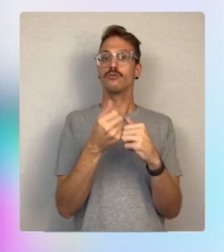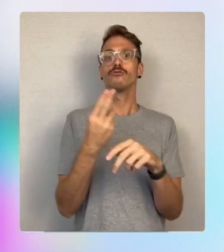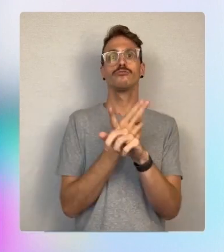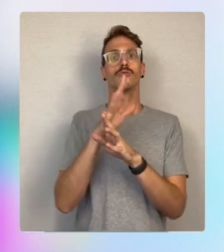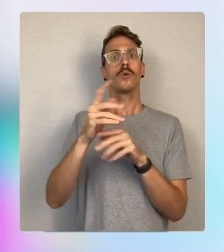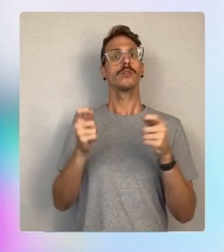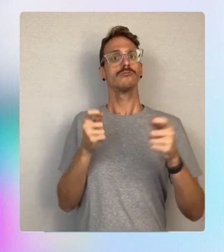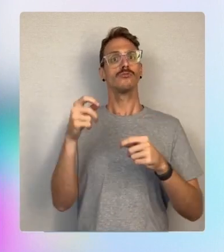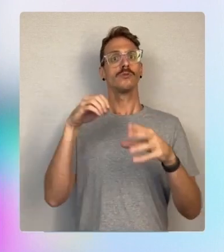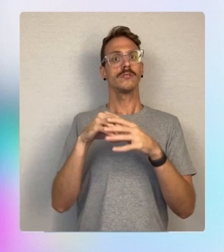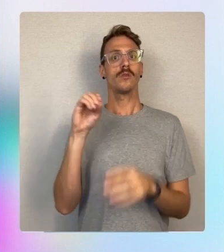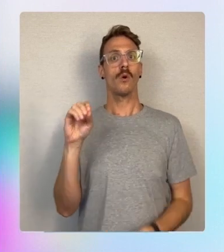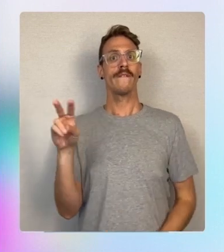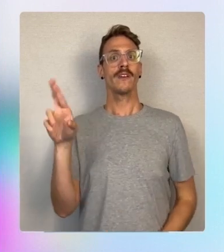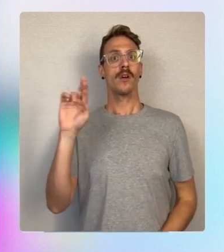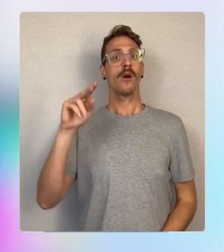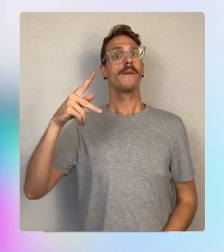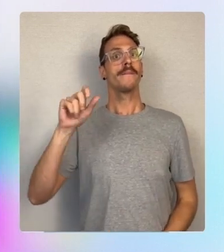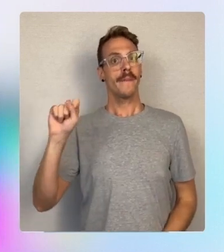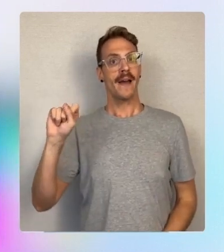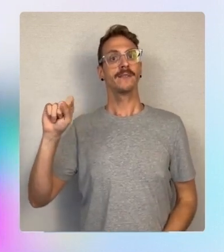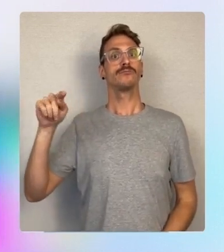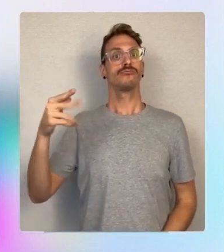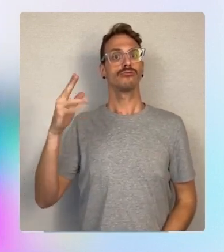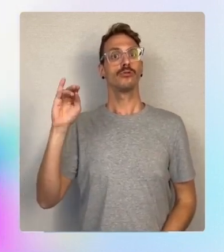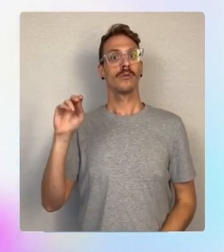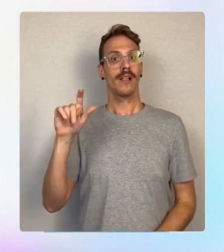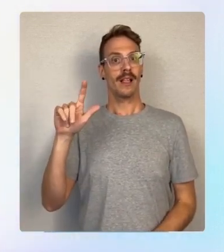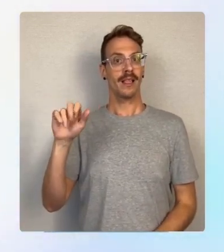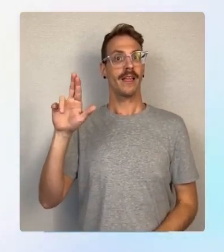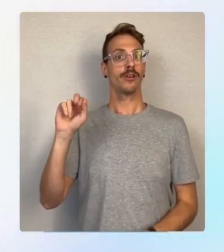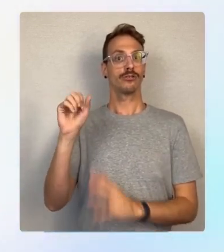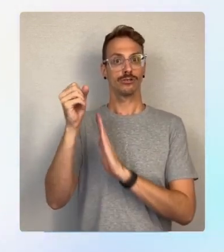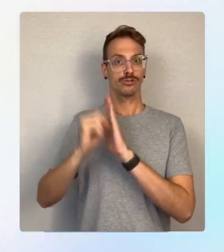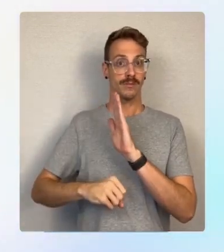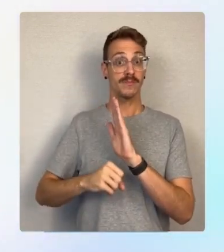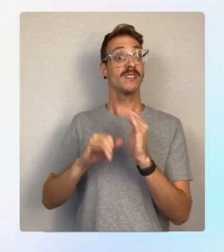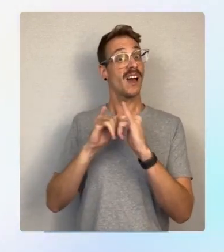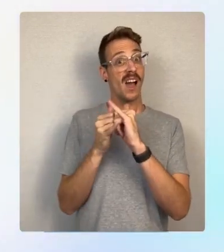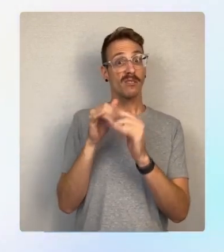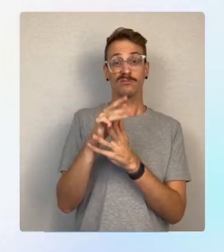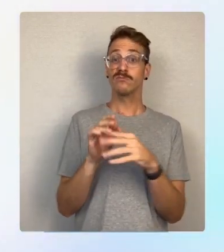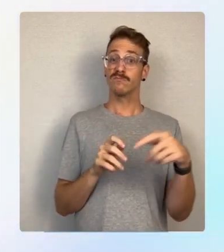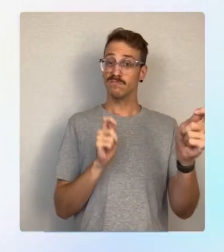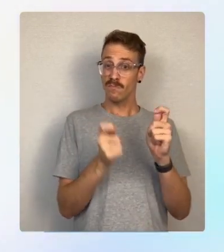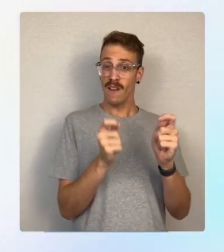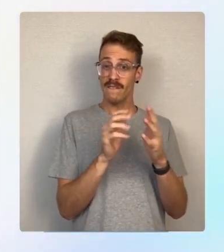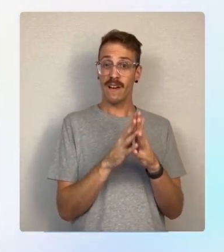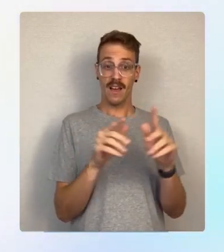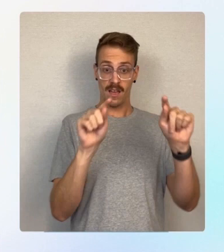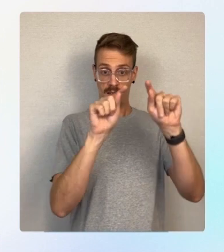in the OVRPassthroughLayer script by modifying the edge rendering filters,